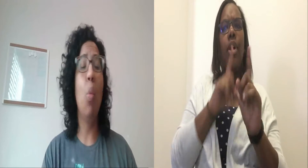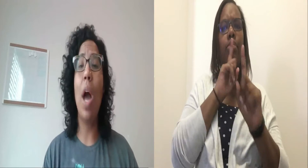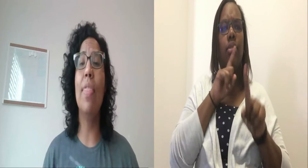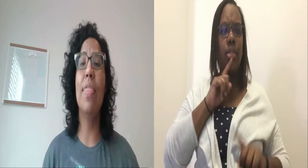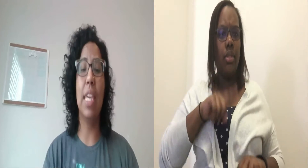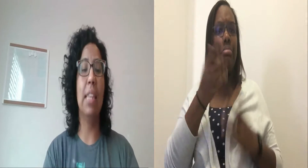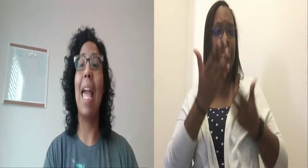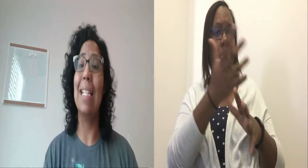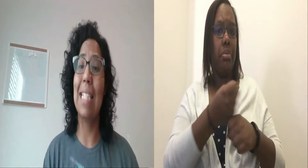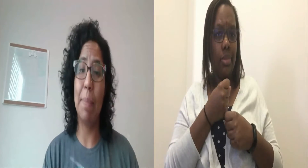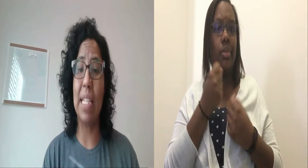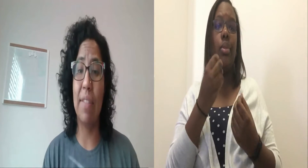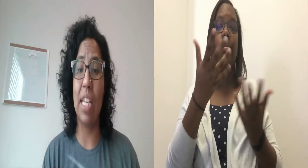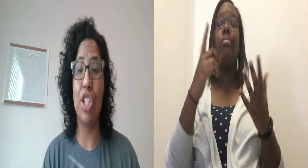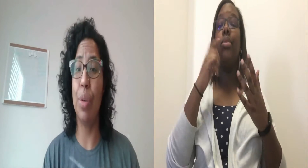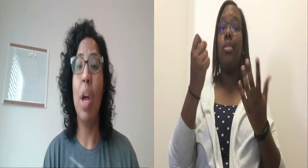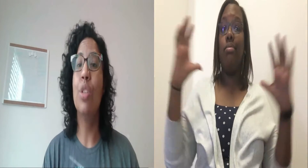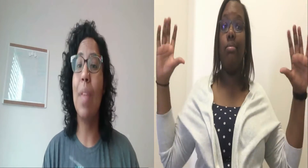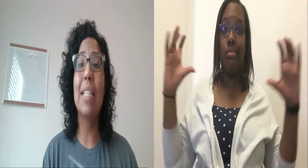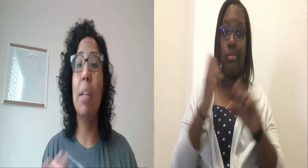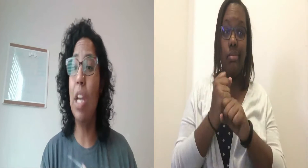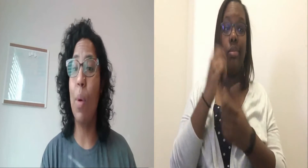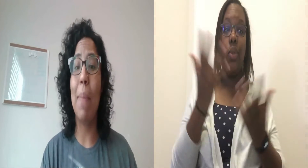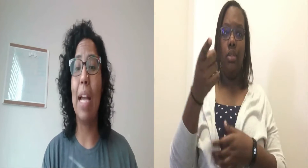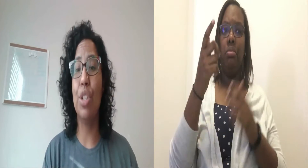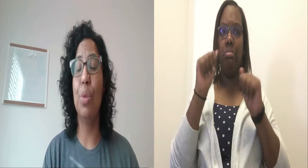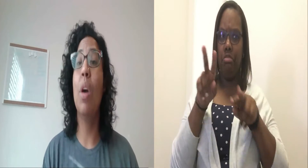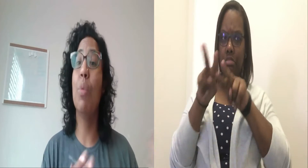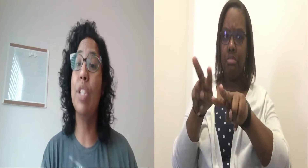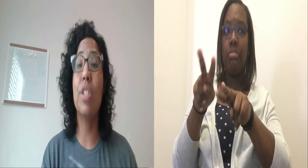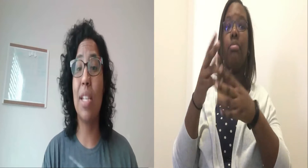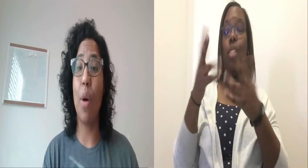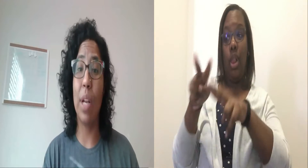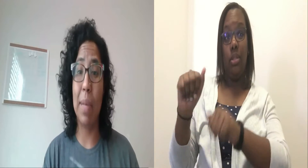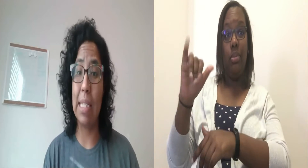what the landscape is of the issue so that's going to be going back to research that's already been